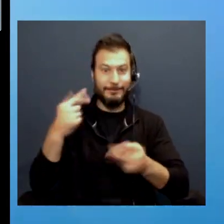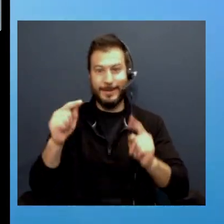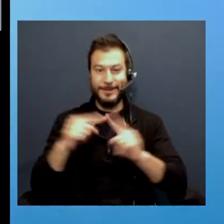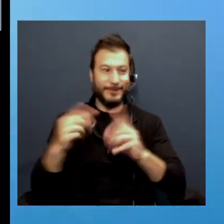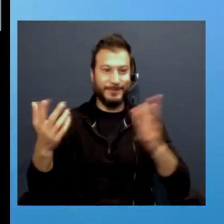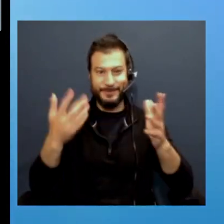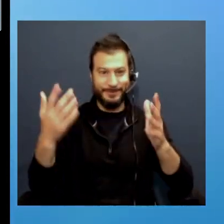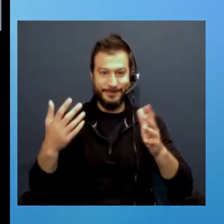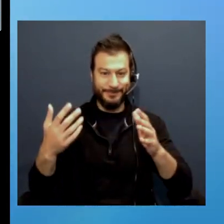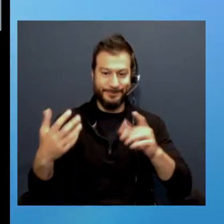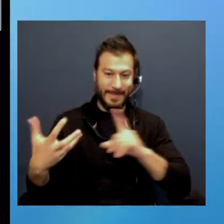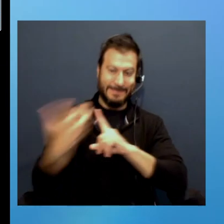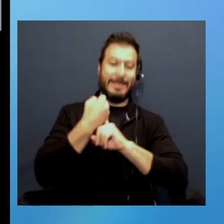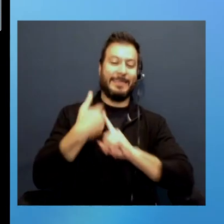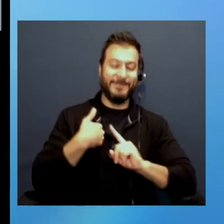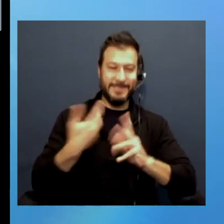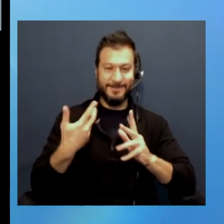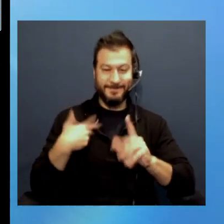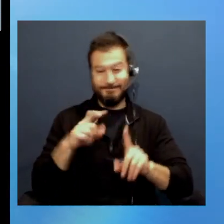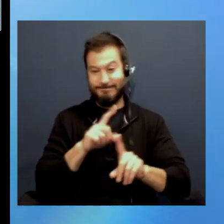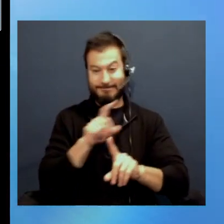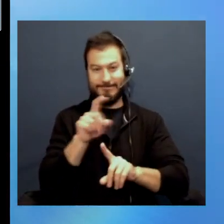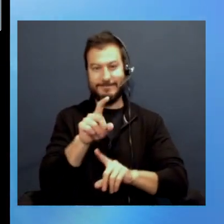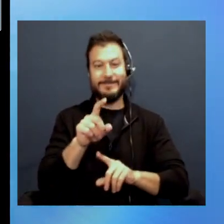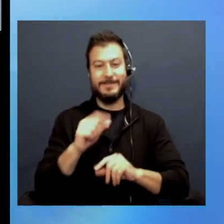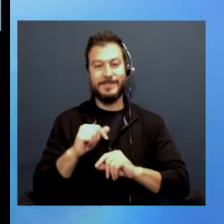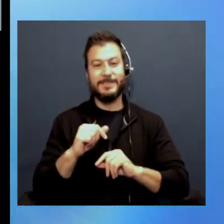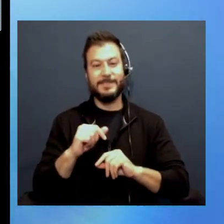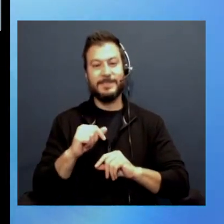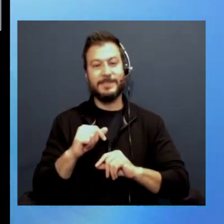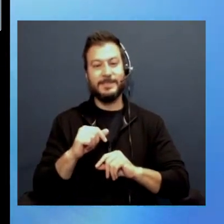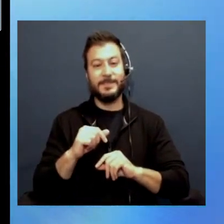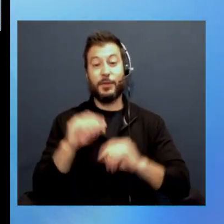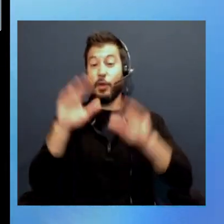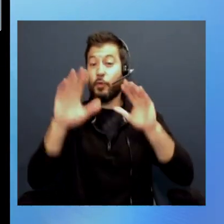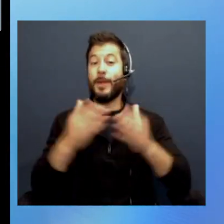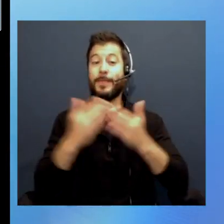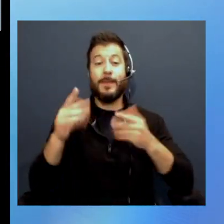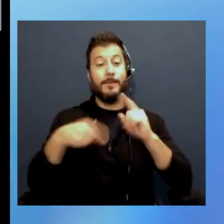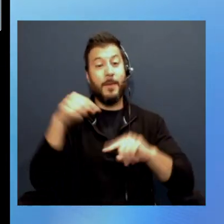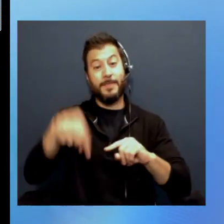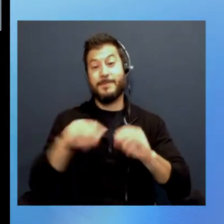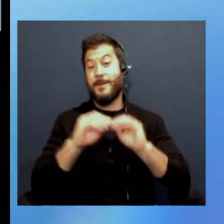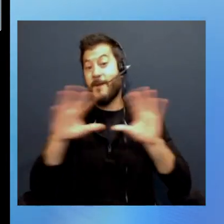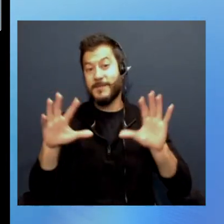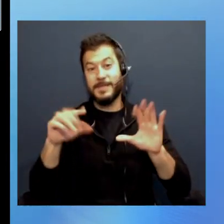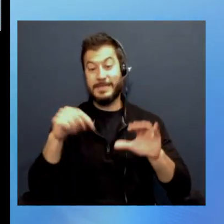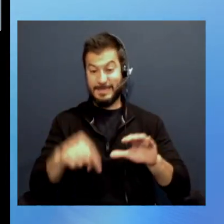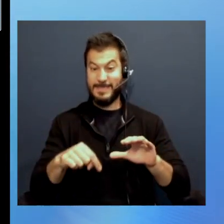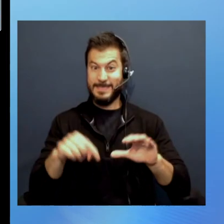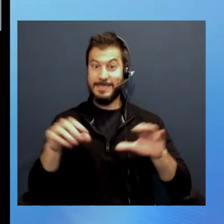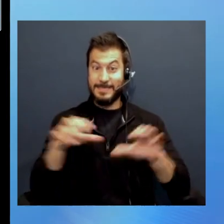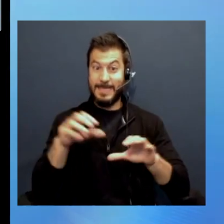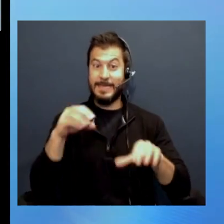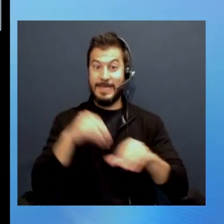some bad guys here trying to attack me. The great thing about this is obviously